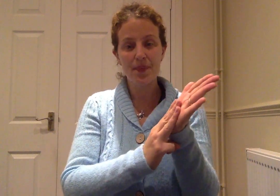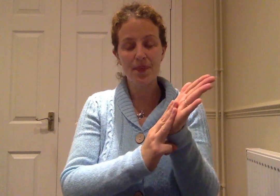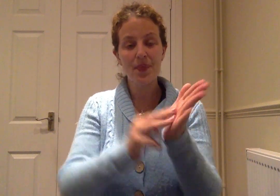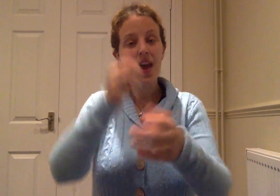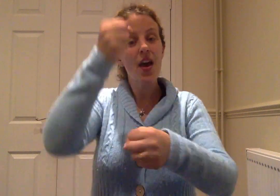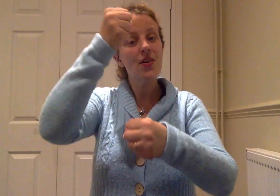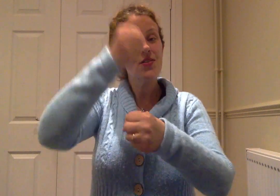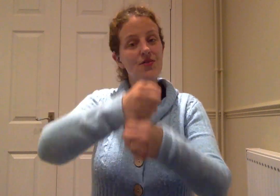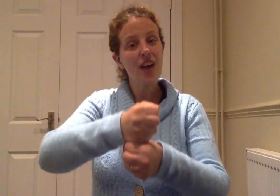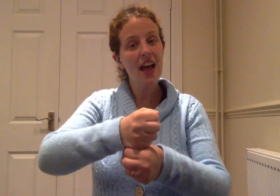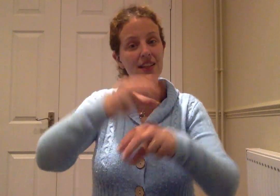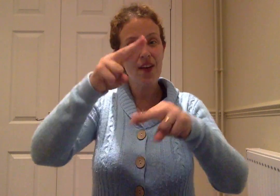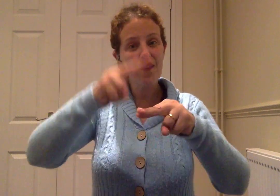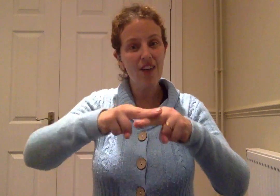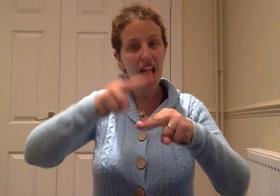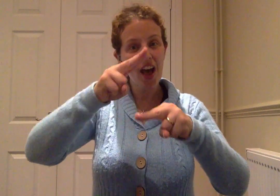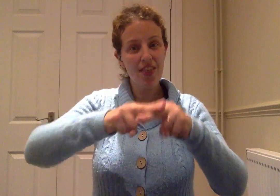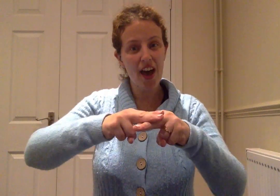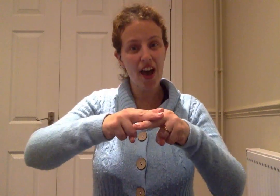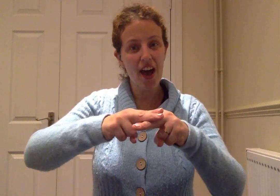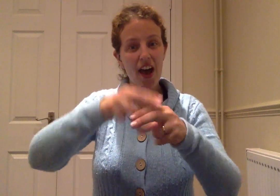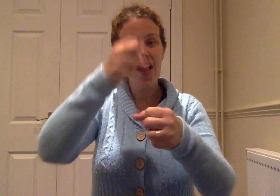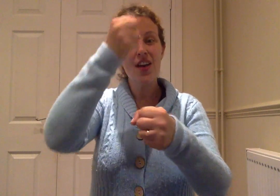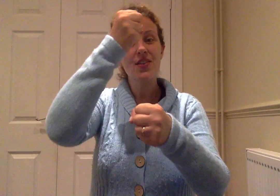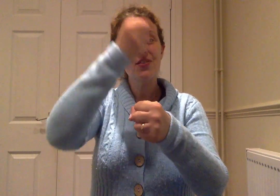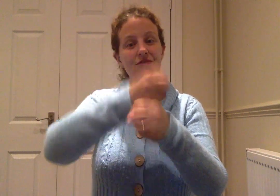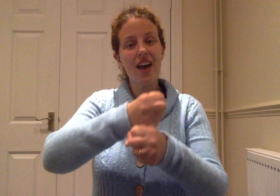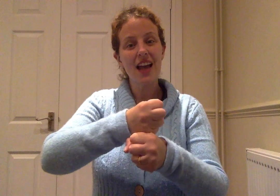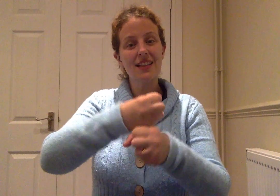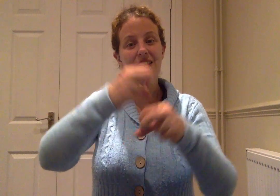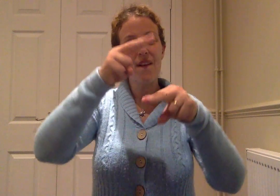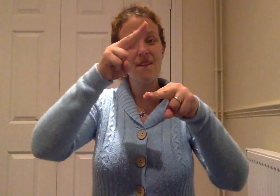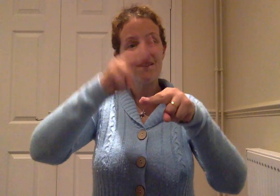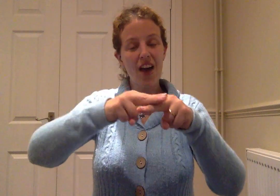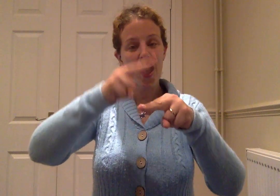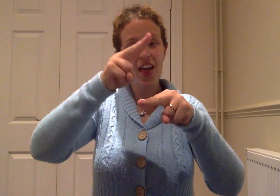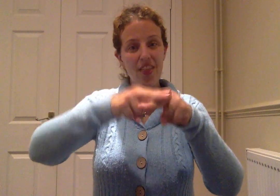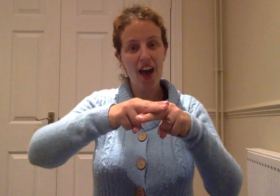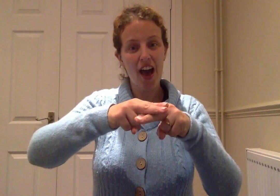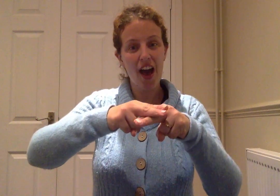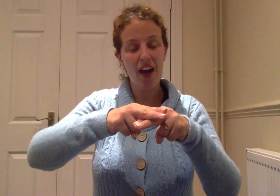Grandfather